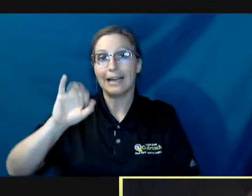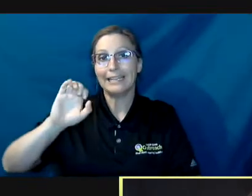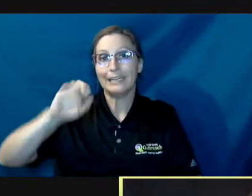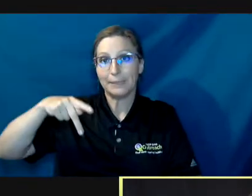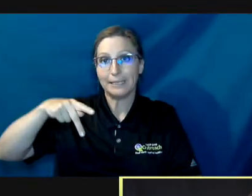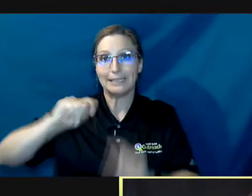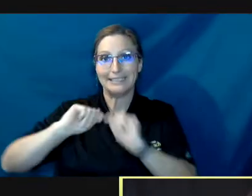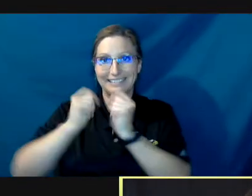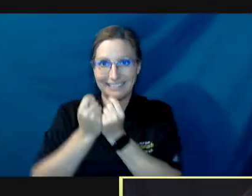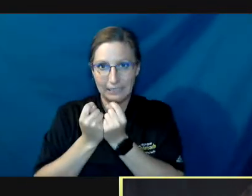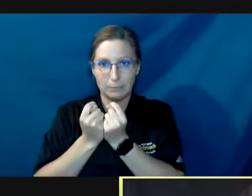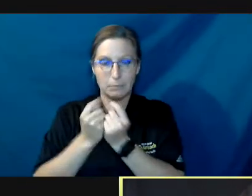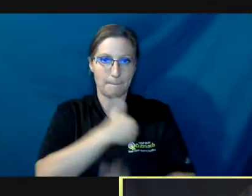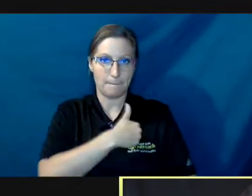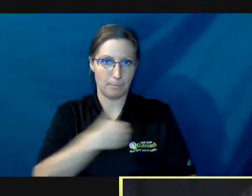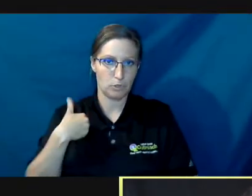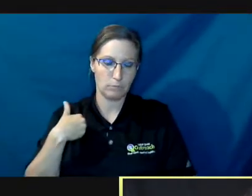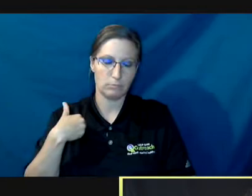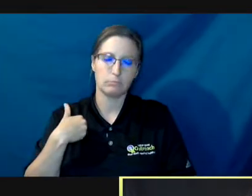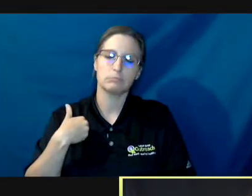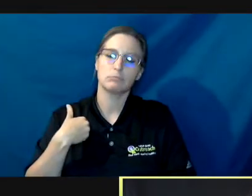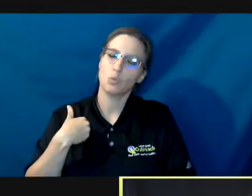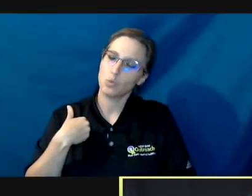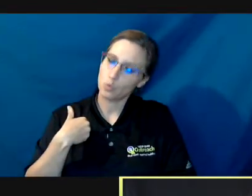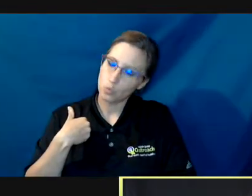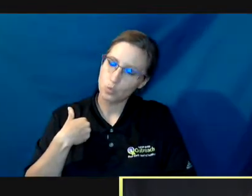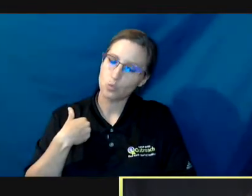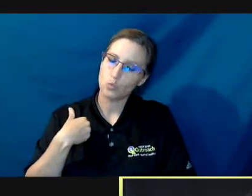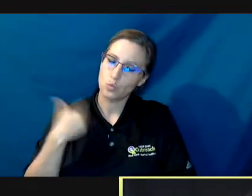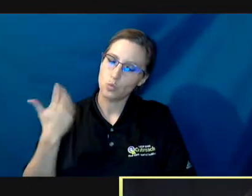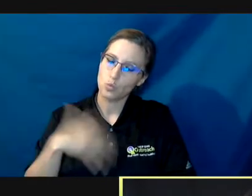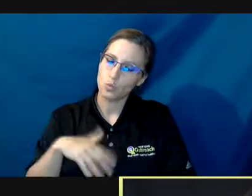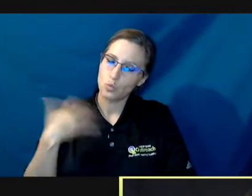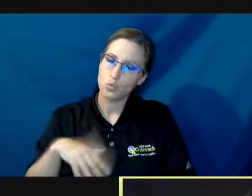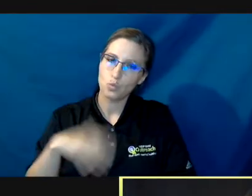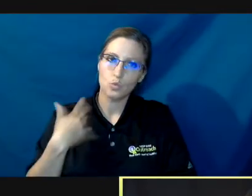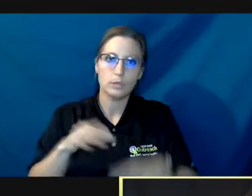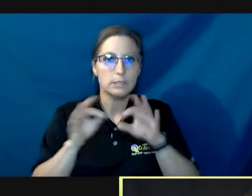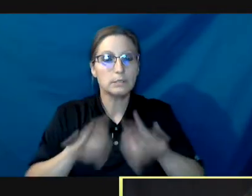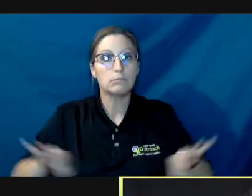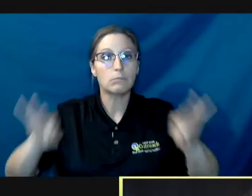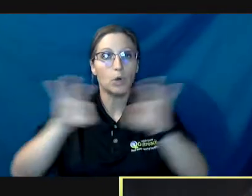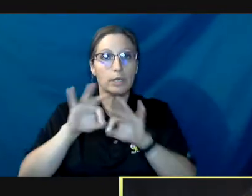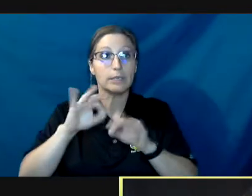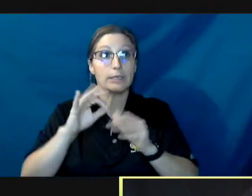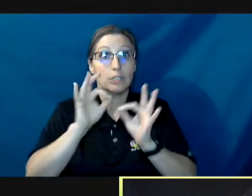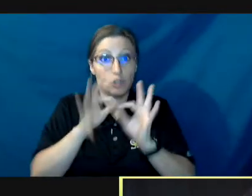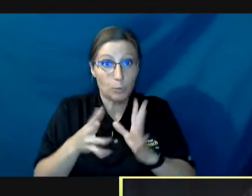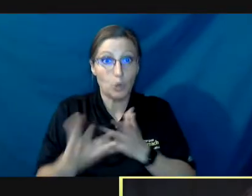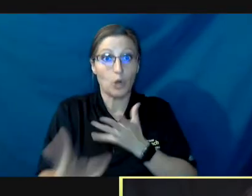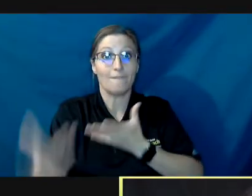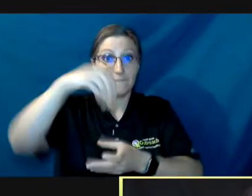It's so important that interpreters are included in the goals of a student